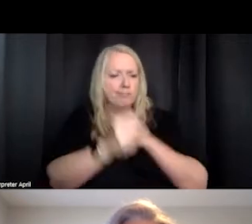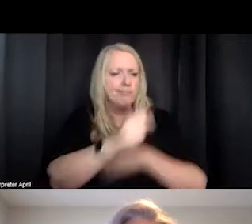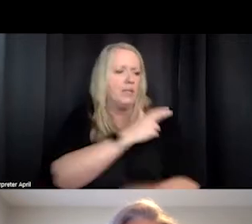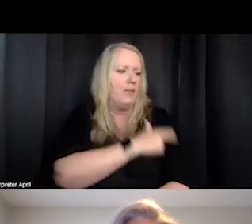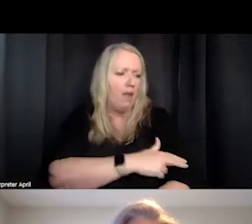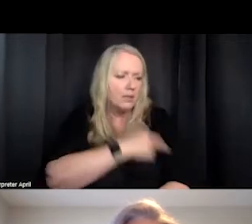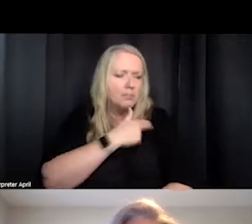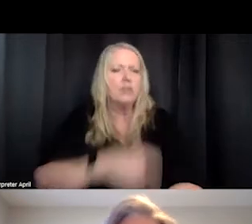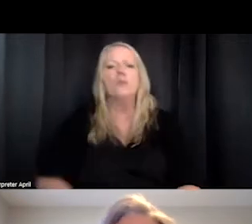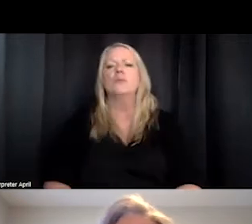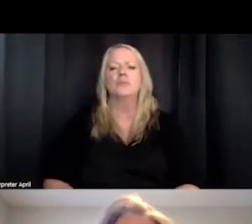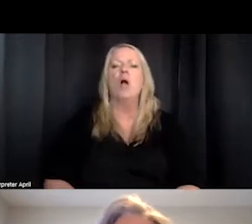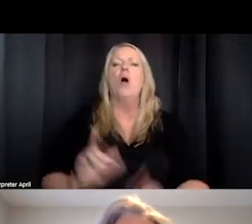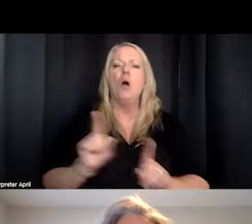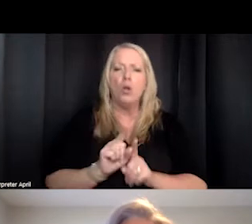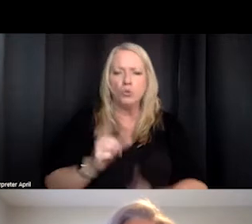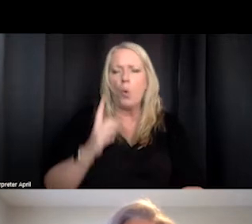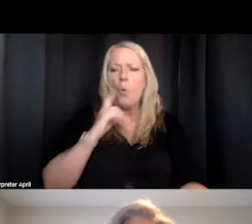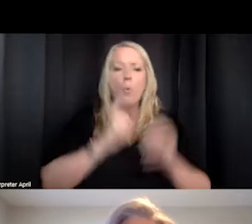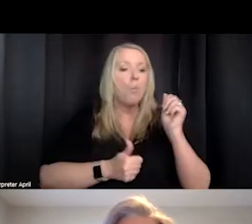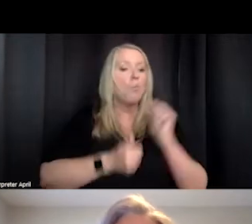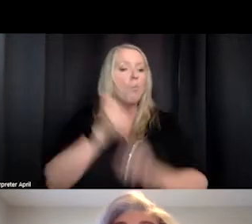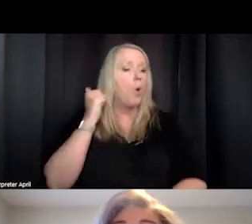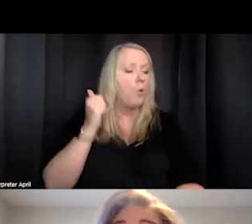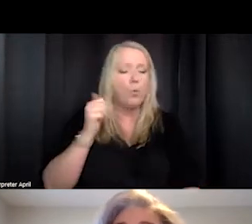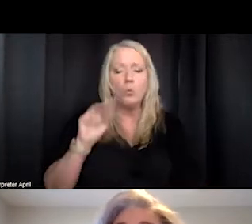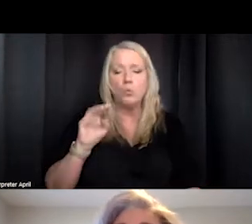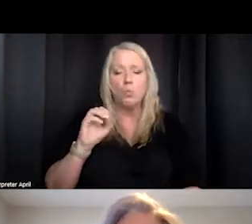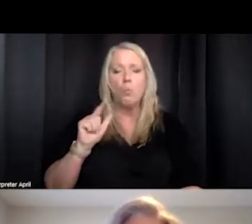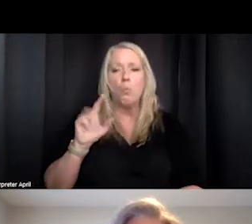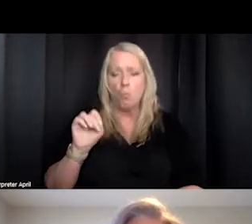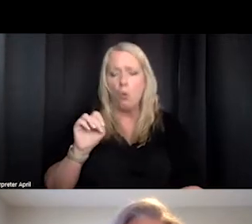AND WE ALSO BELIEVE THAT MOST, MOBILE CRISIS TEAMS, AS YOU SAW IN THE CLIP,